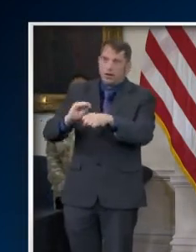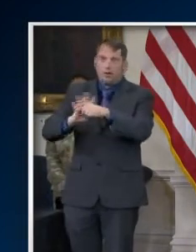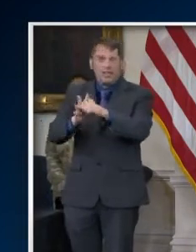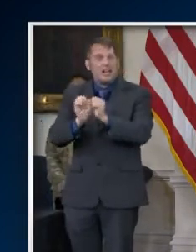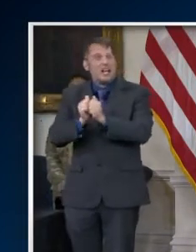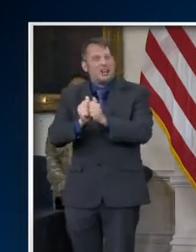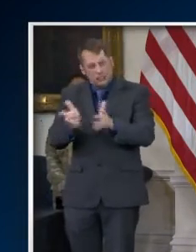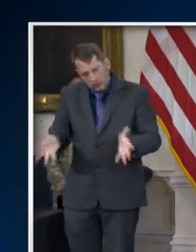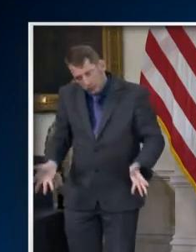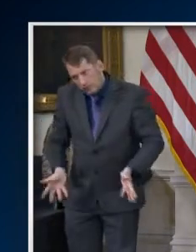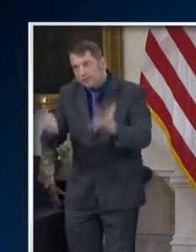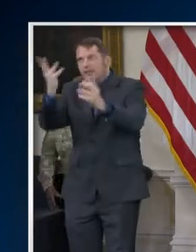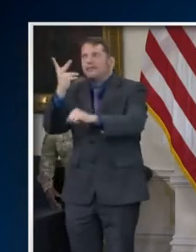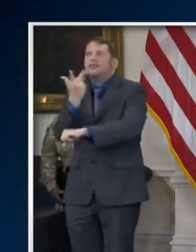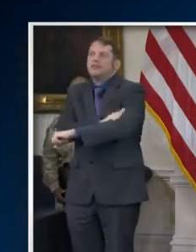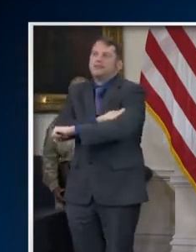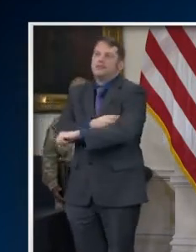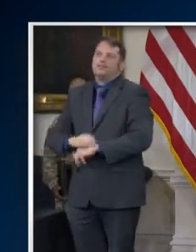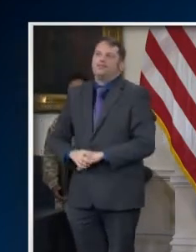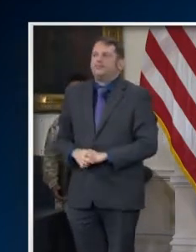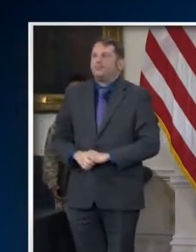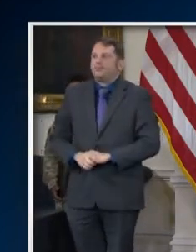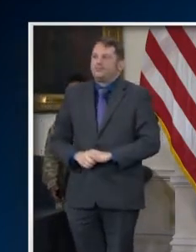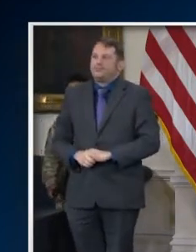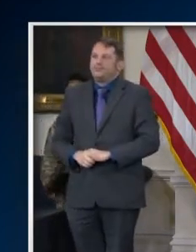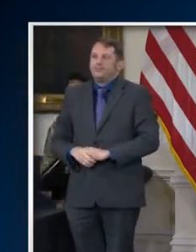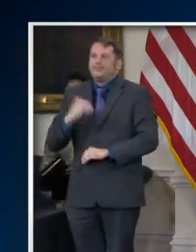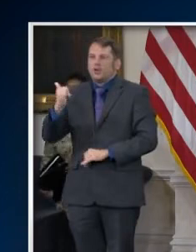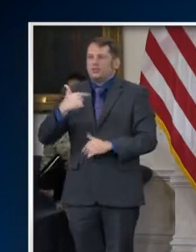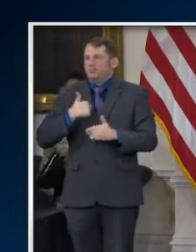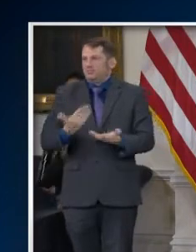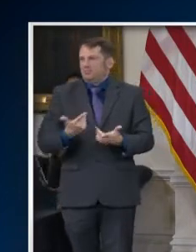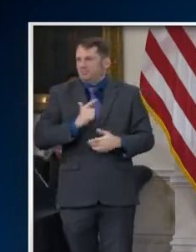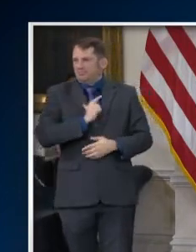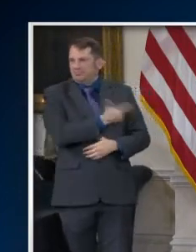ALL OF US CAN FINALLY PUT THIS GLOBAL PANDEMIC BEHIND US.